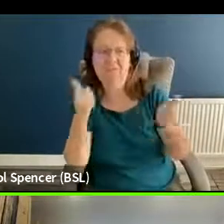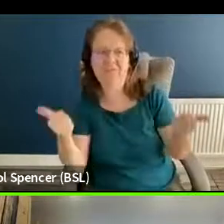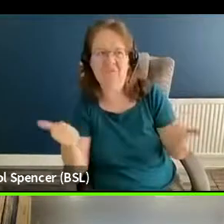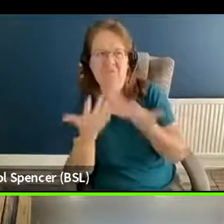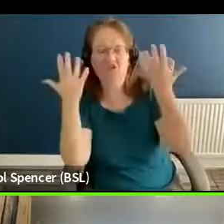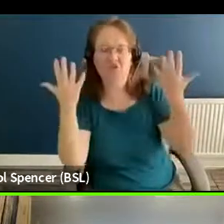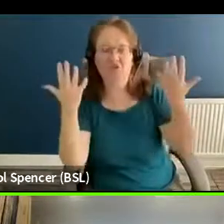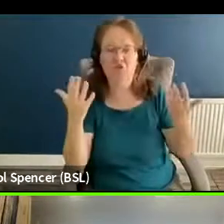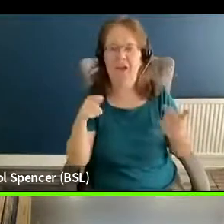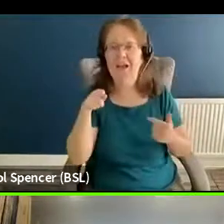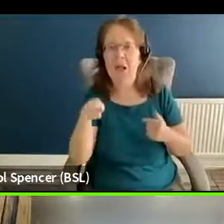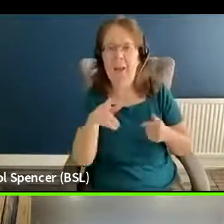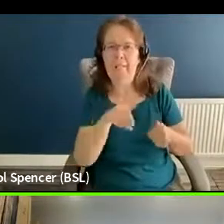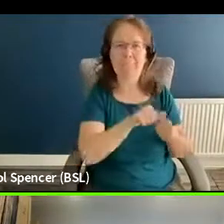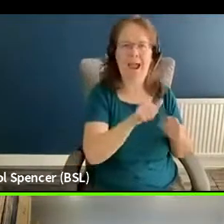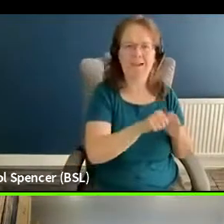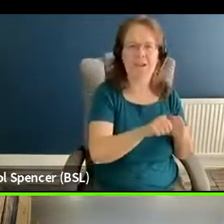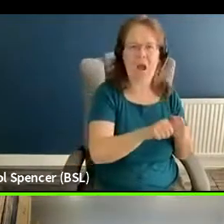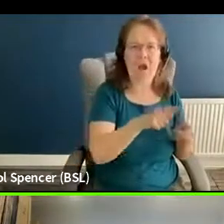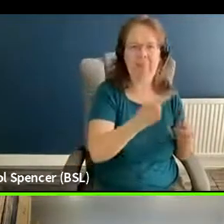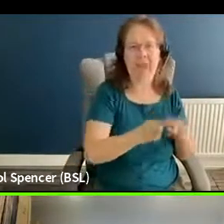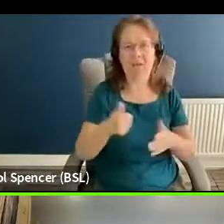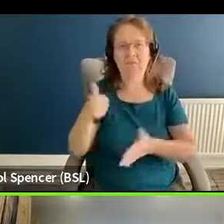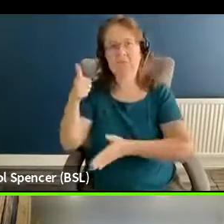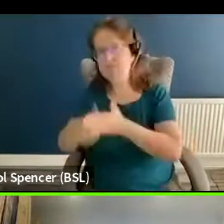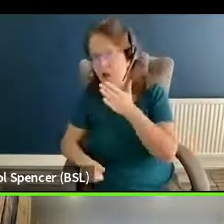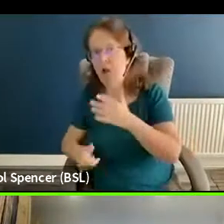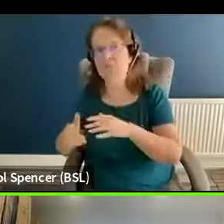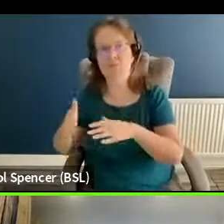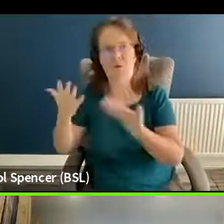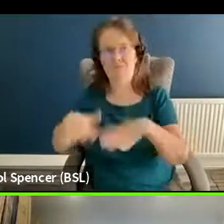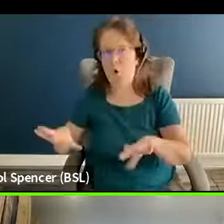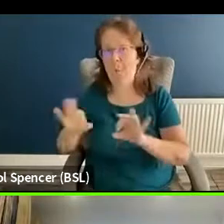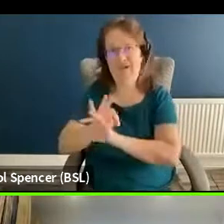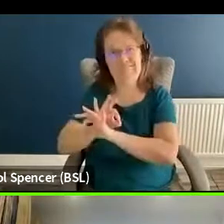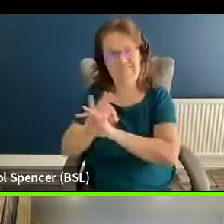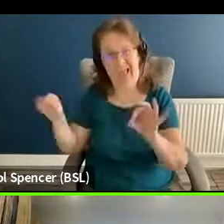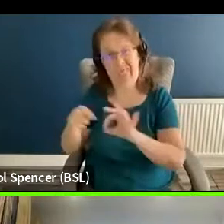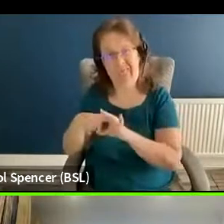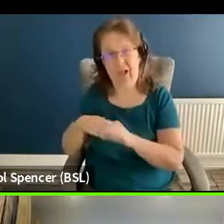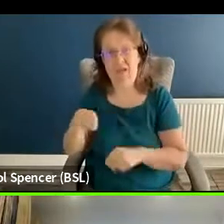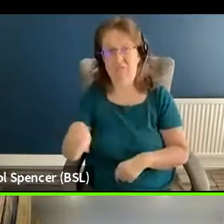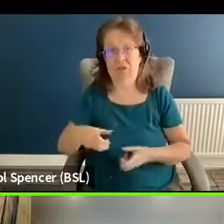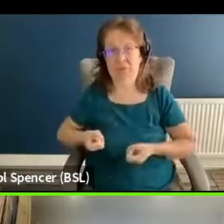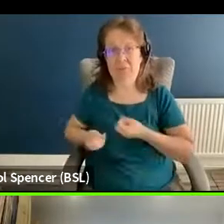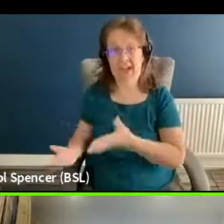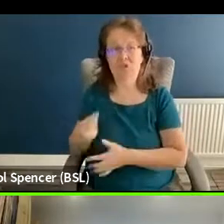Is that better than starting again, spending three times as much to rebuild from scratch